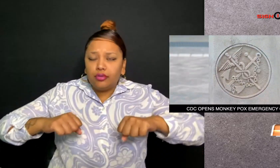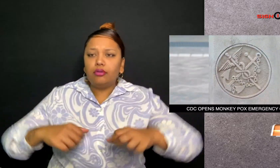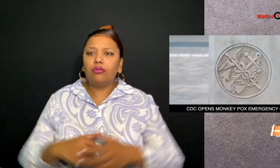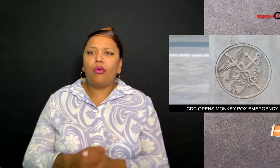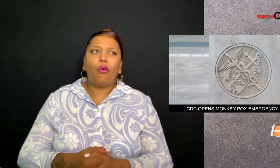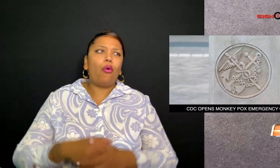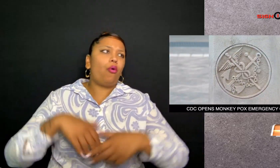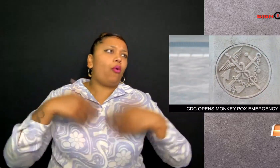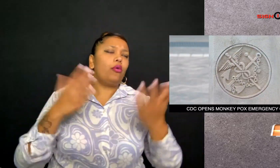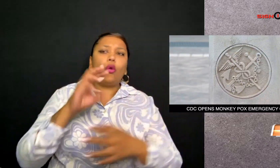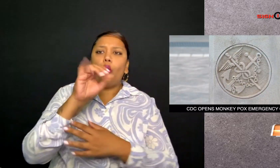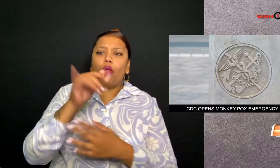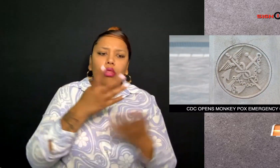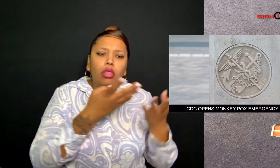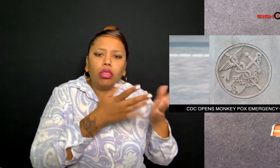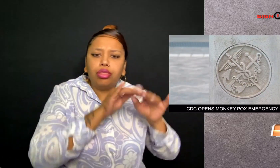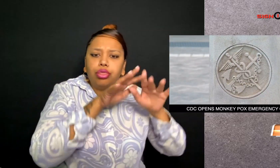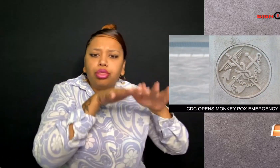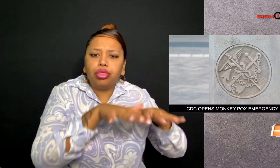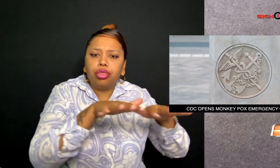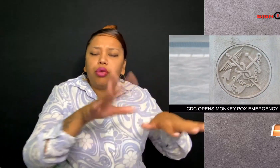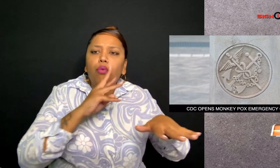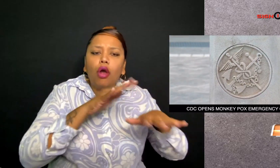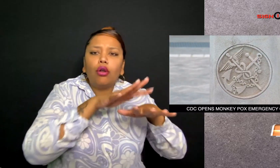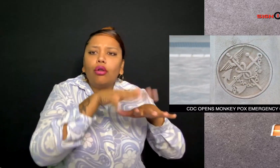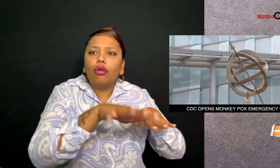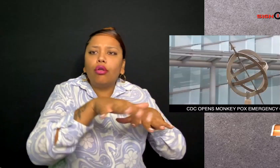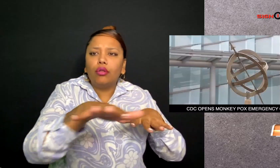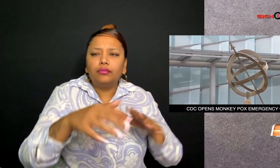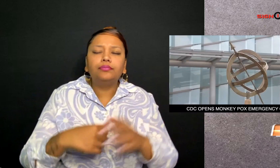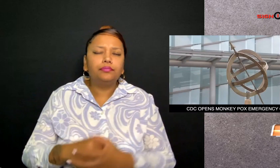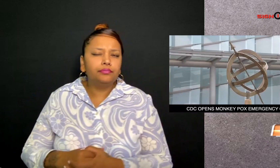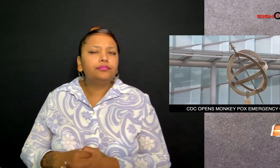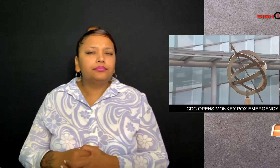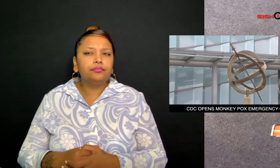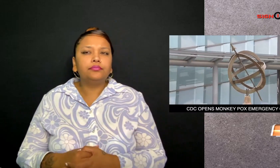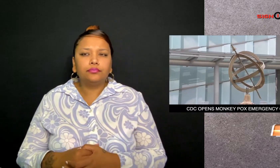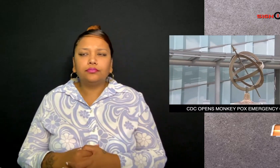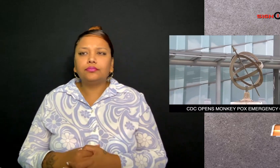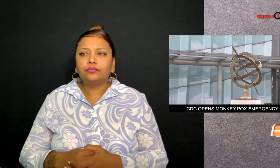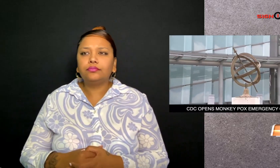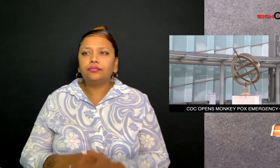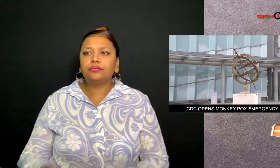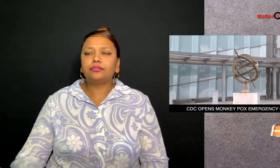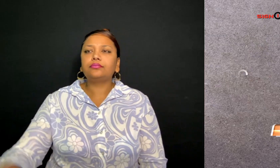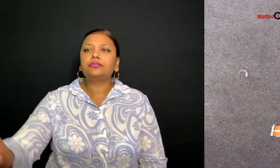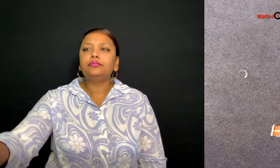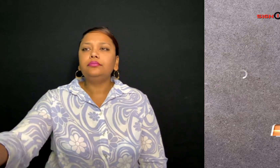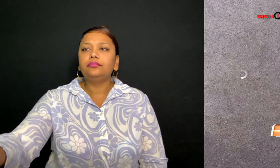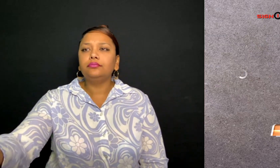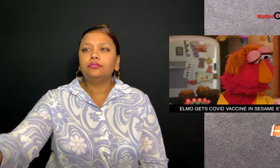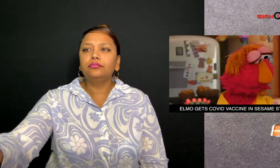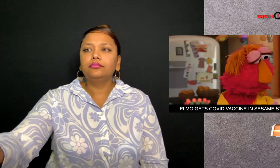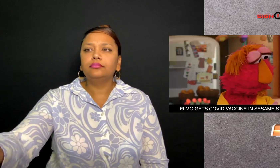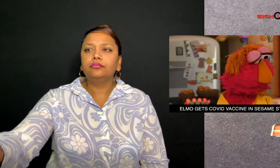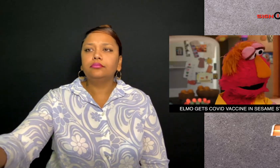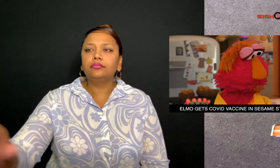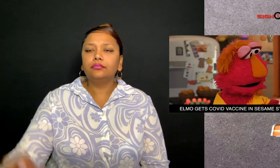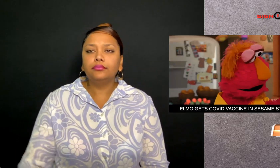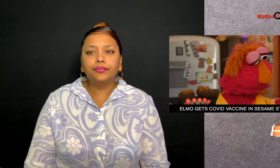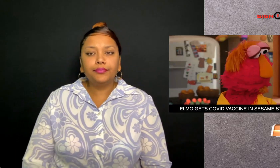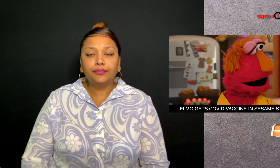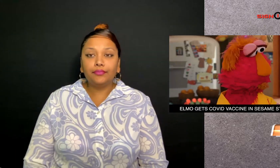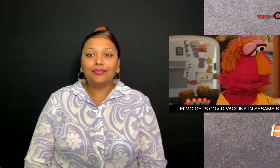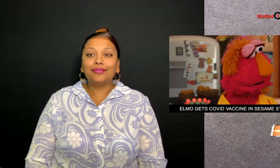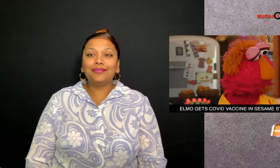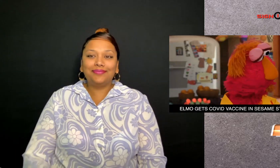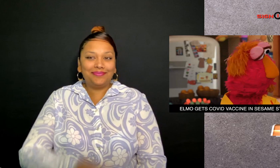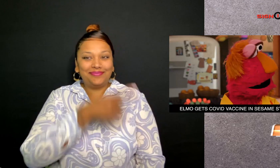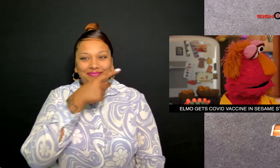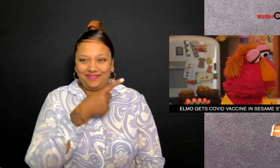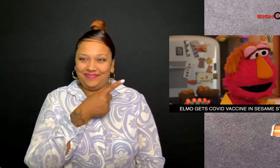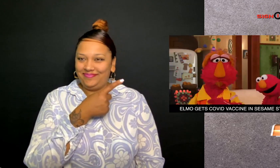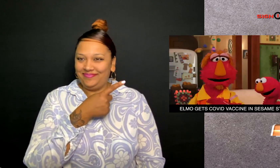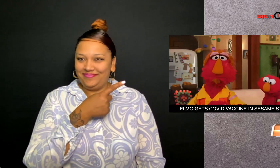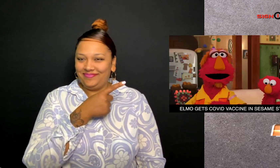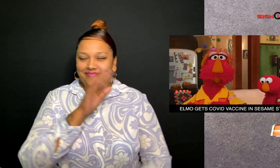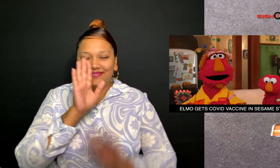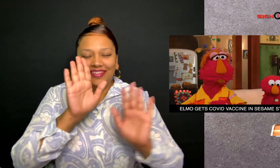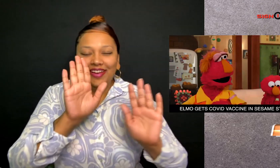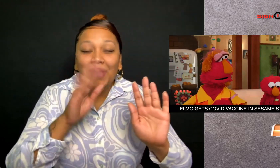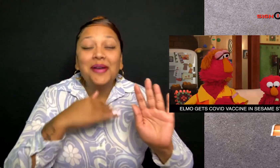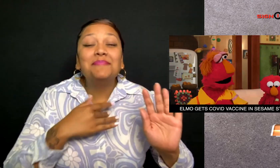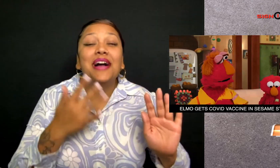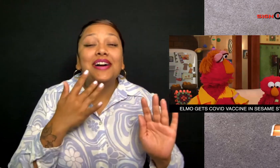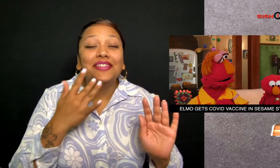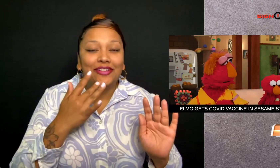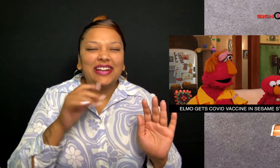oil spills